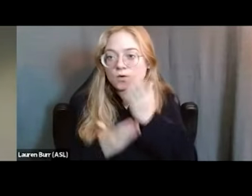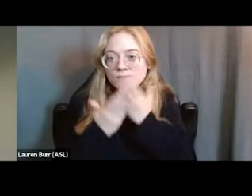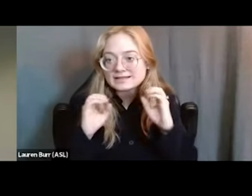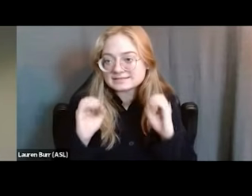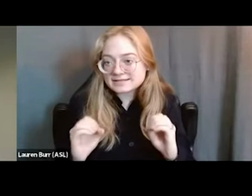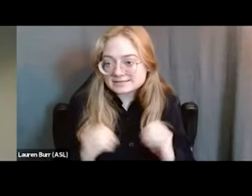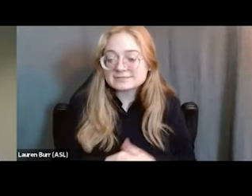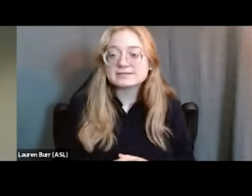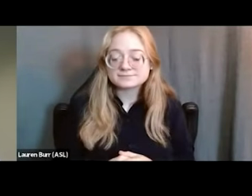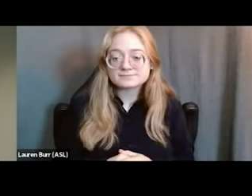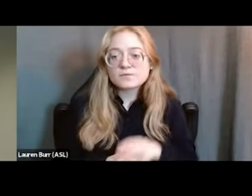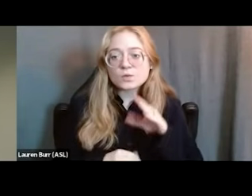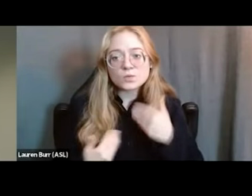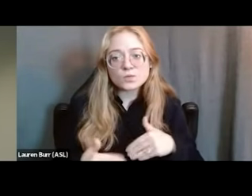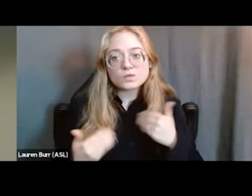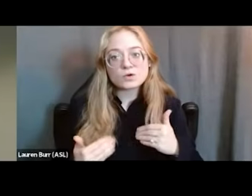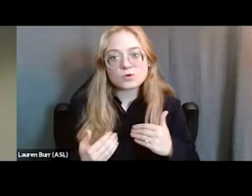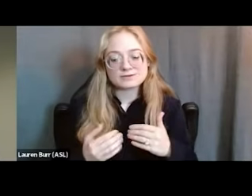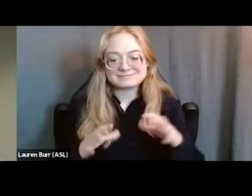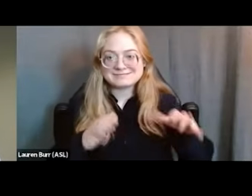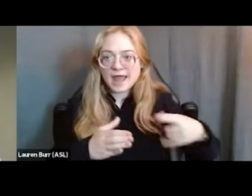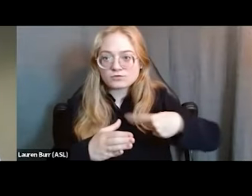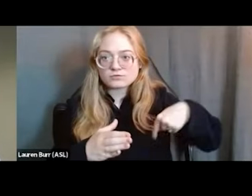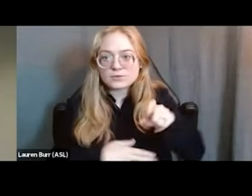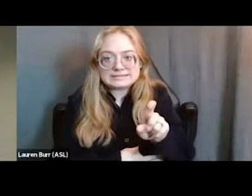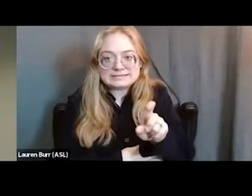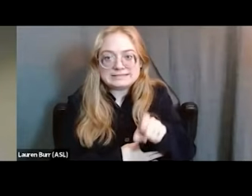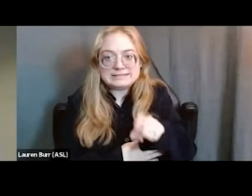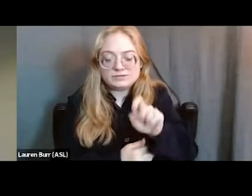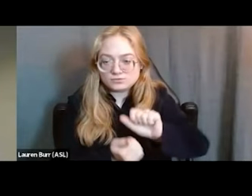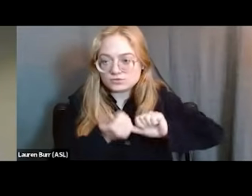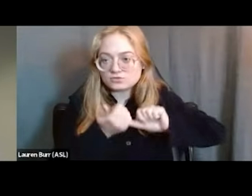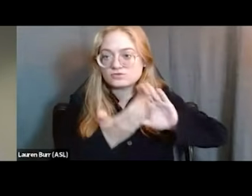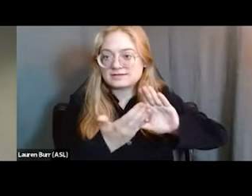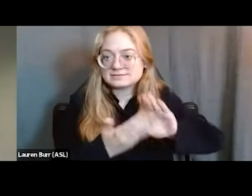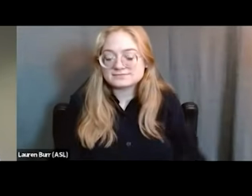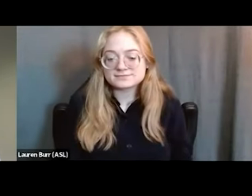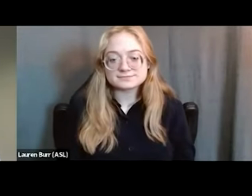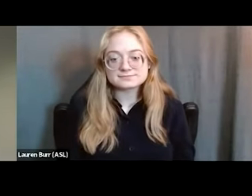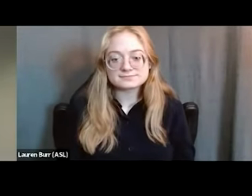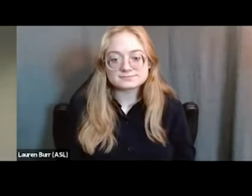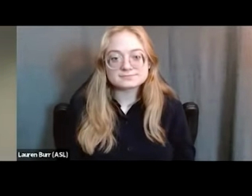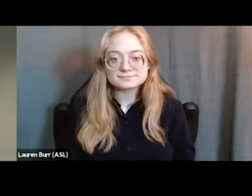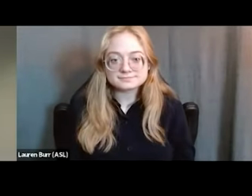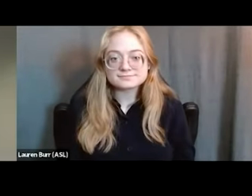there's really a growing need to address the specific needs of this population. So we're gonna spend just a little bit of time